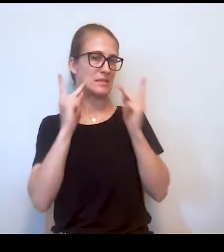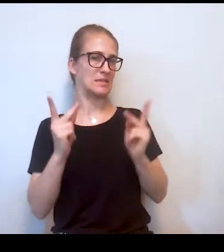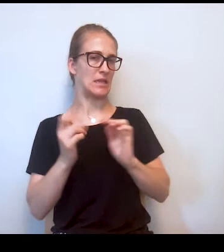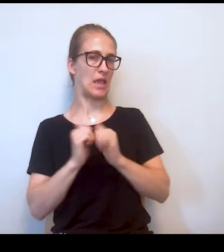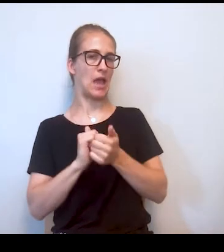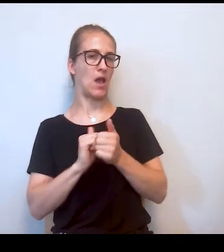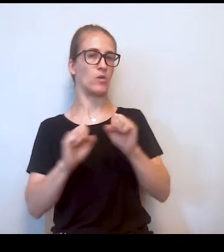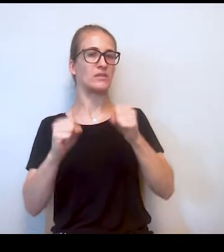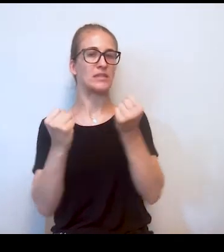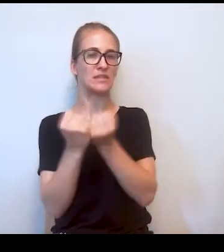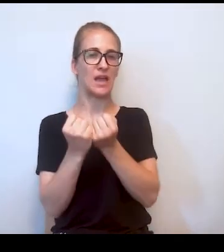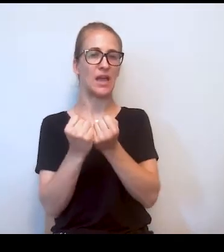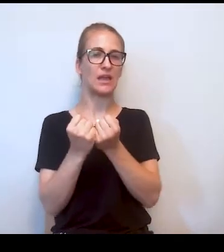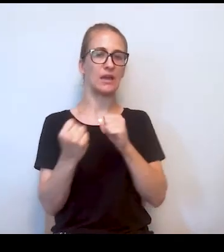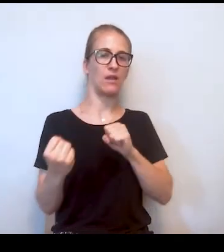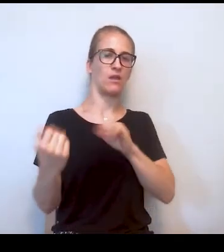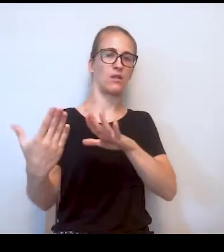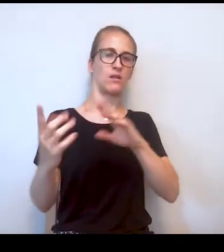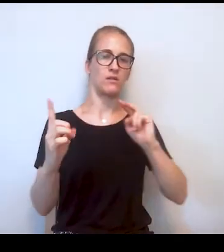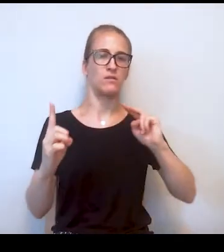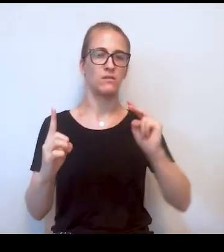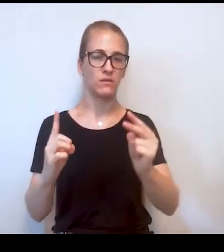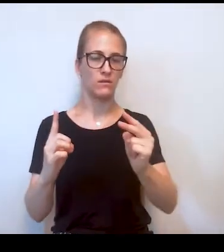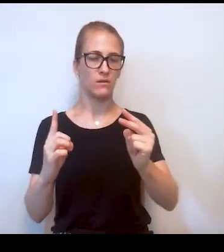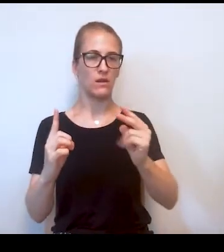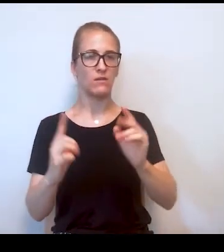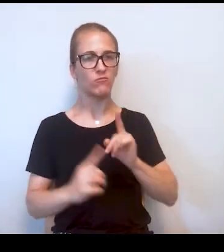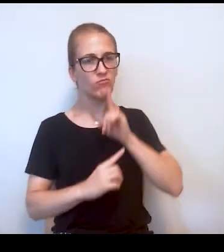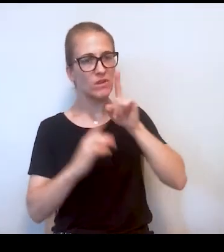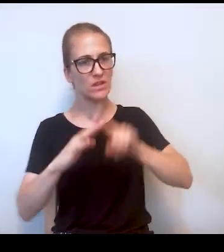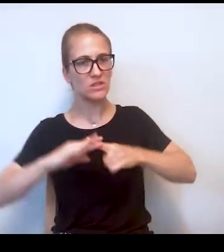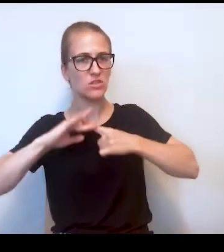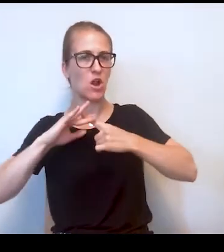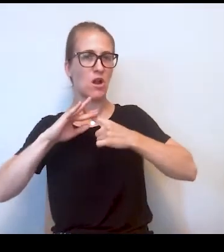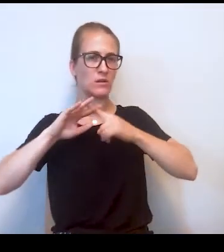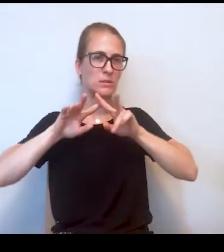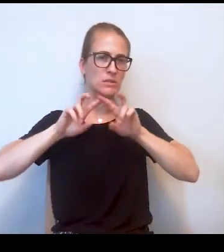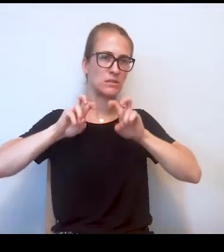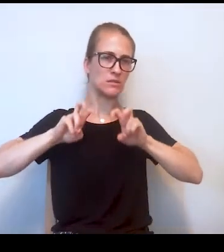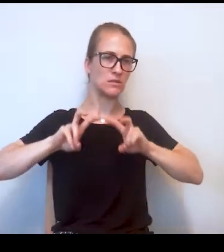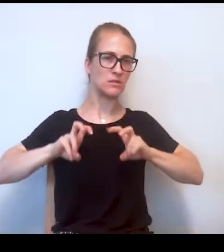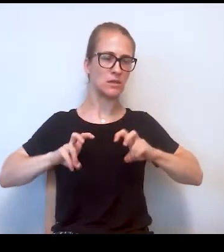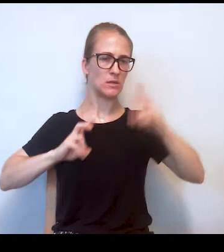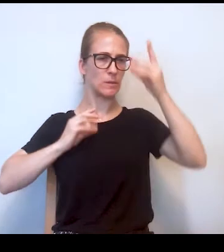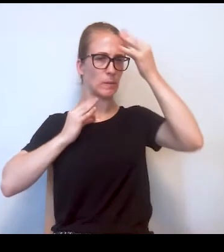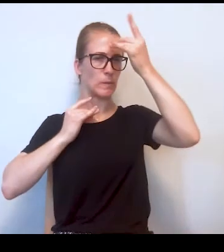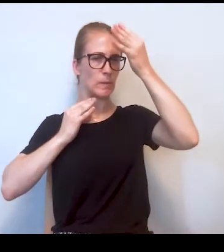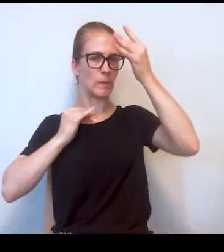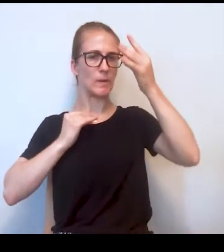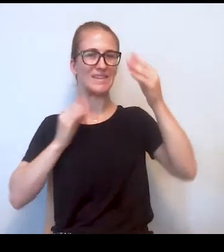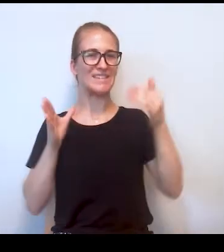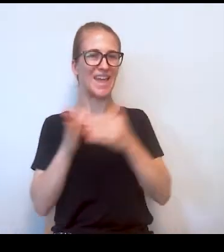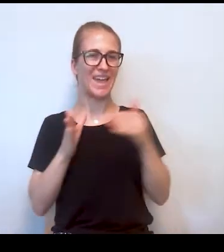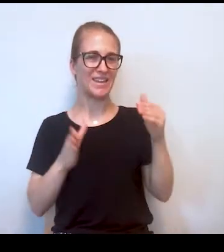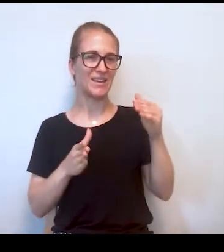And when you start thinking about it, it's anti-disability that's guiding those thoughts,